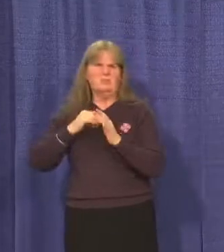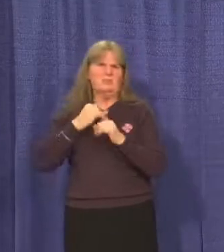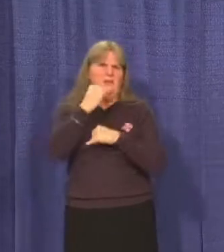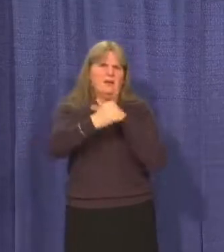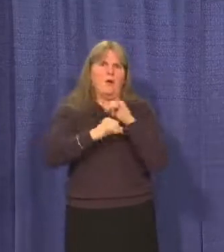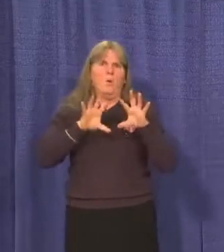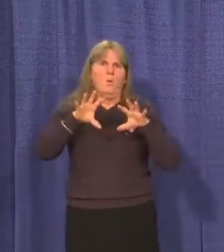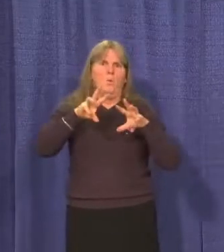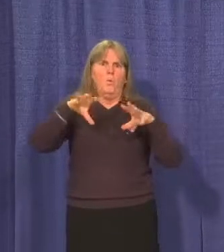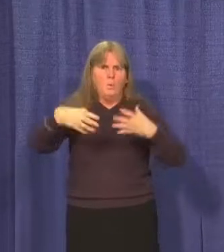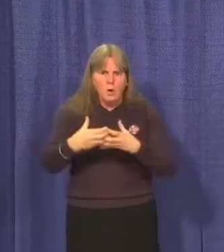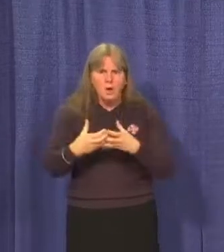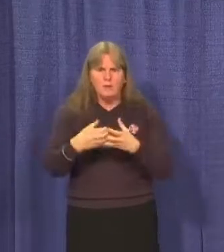questions to answer.